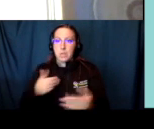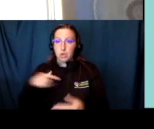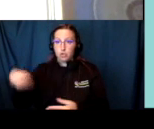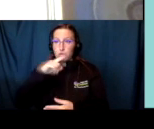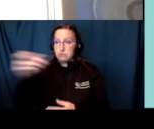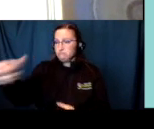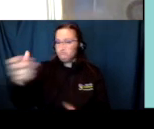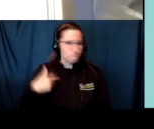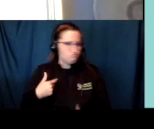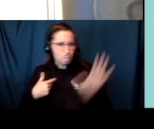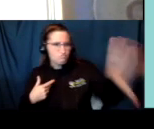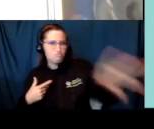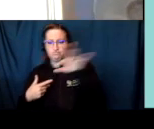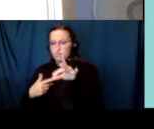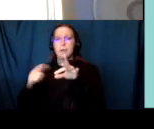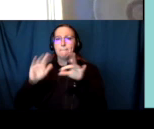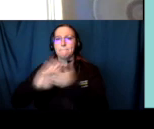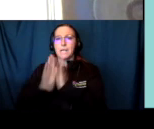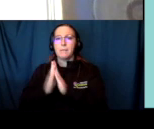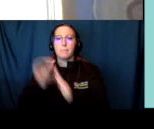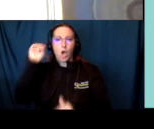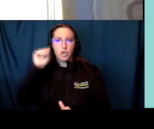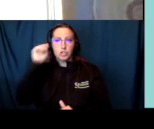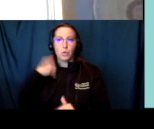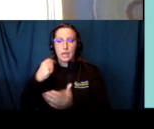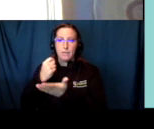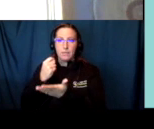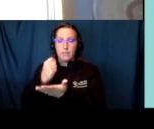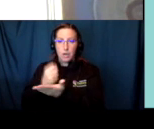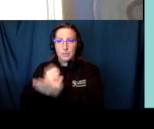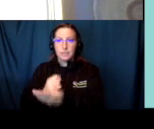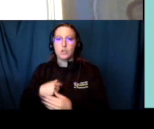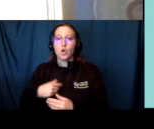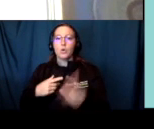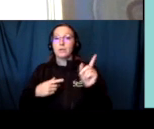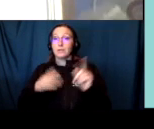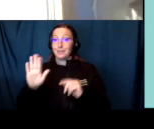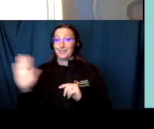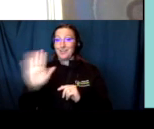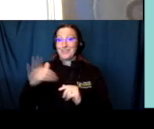activity and they'd use the example of a roll of lifesavers so you should be able to grab a roll